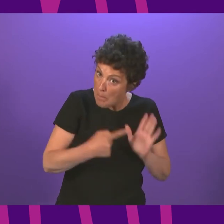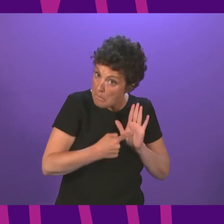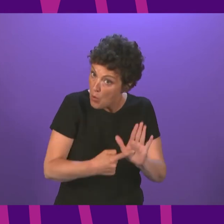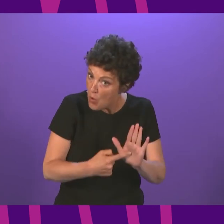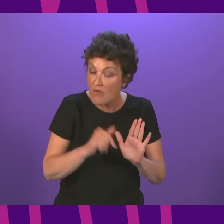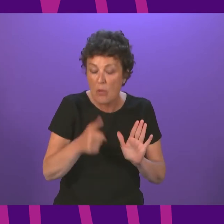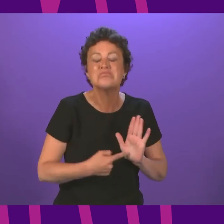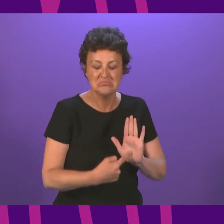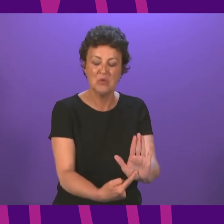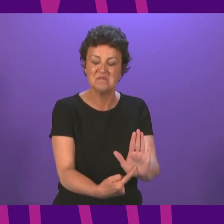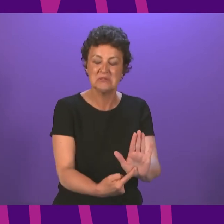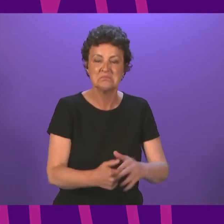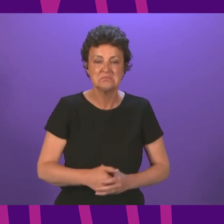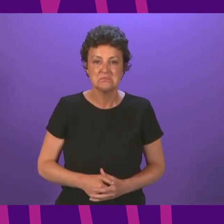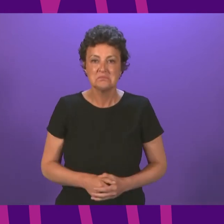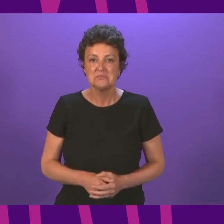I am nothing if not a trier. I move amendment 14.